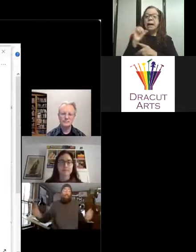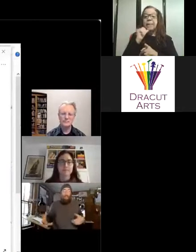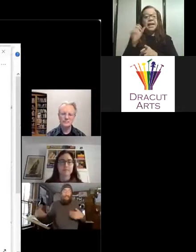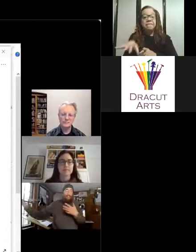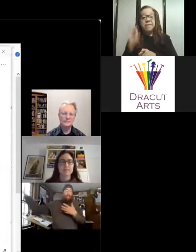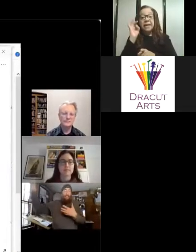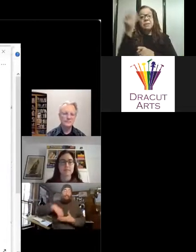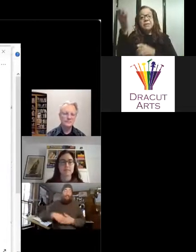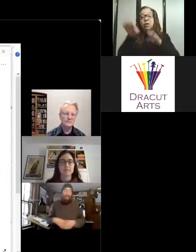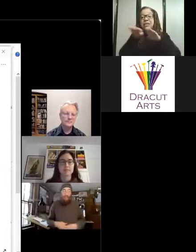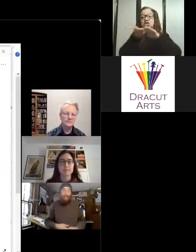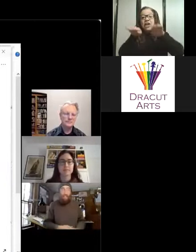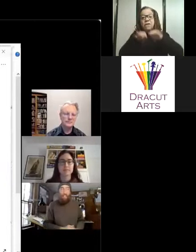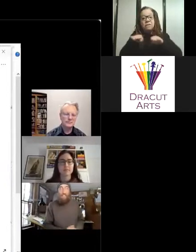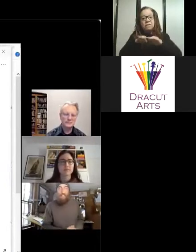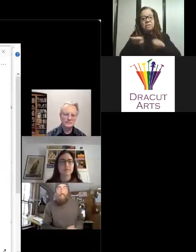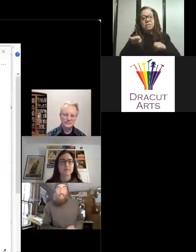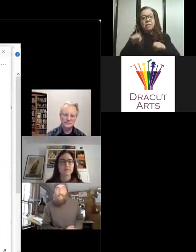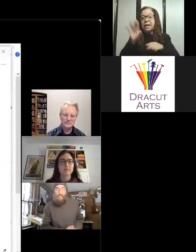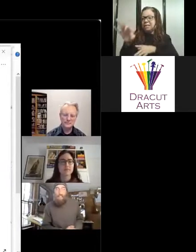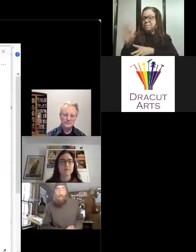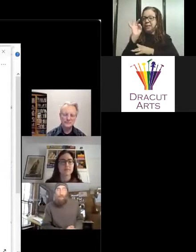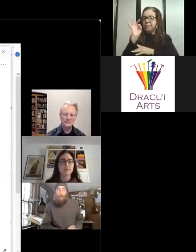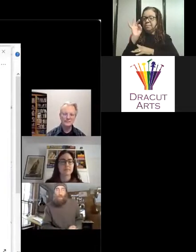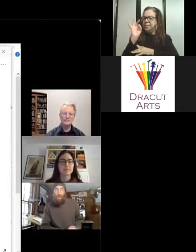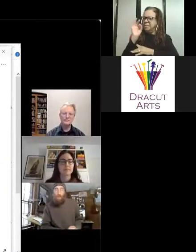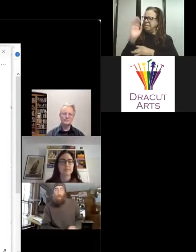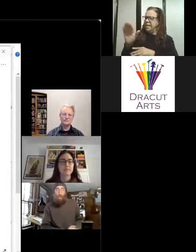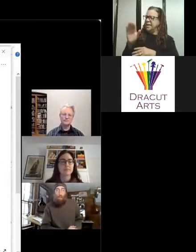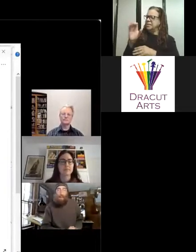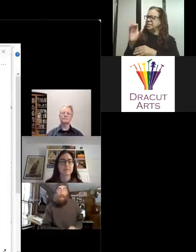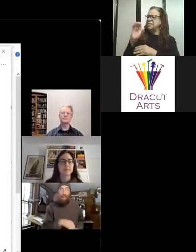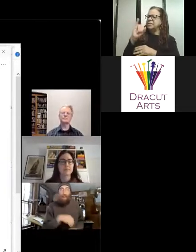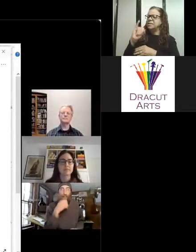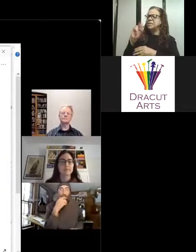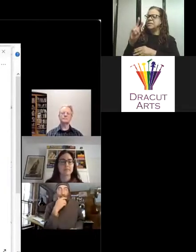but it kind of tumbled out into my hands, this Civil War diary written by a,